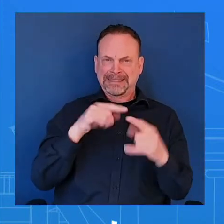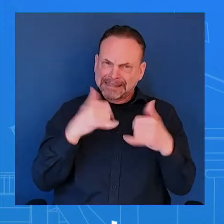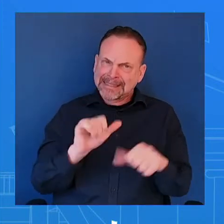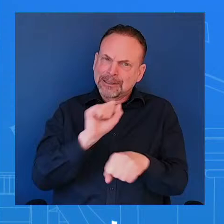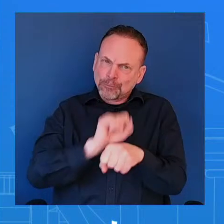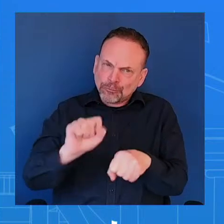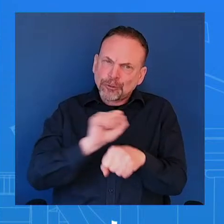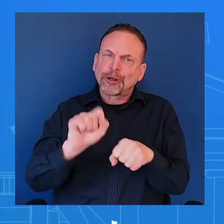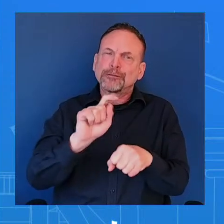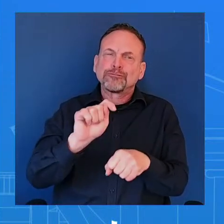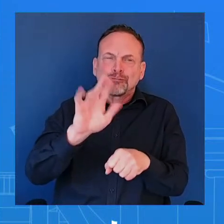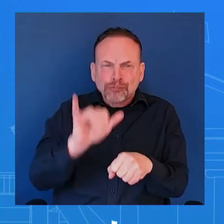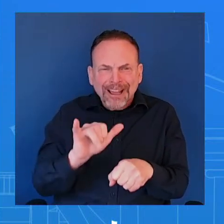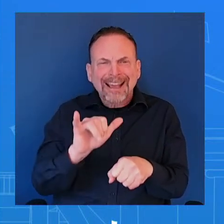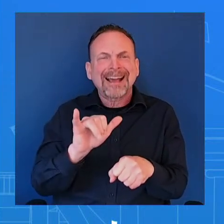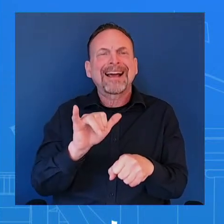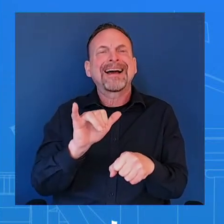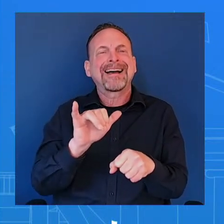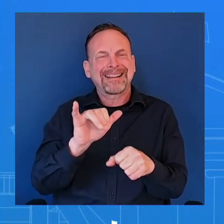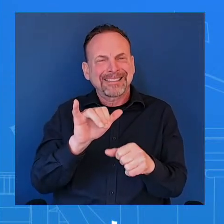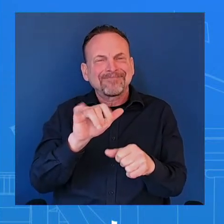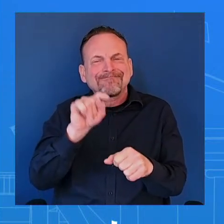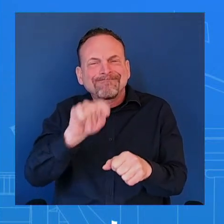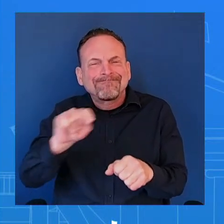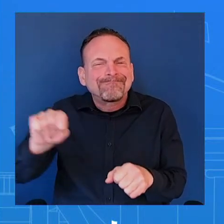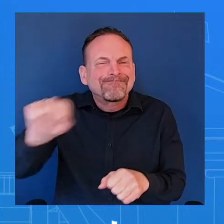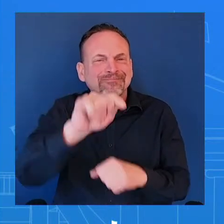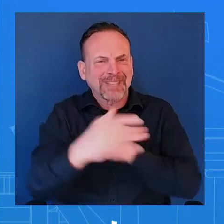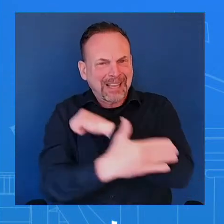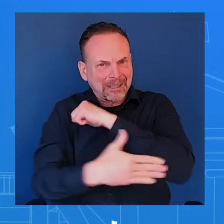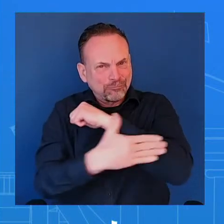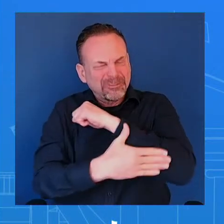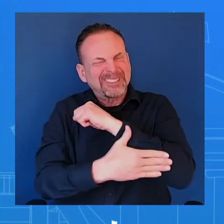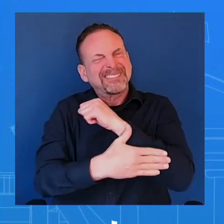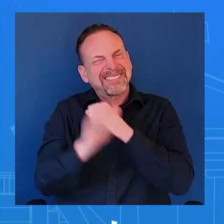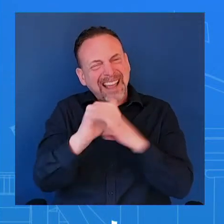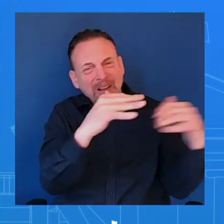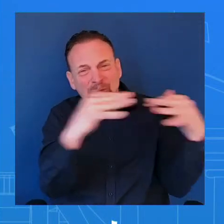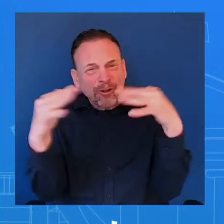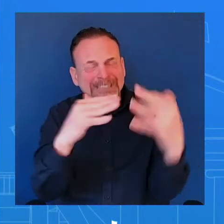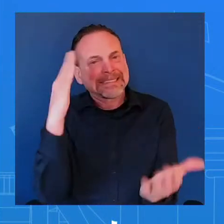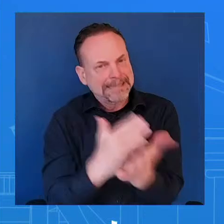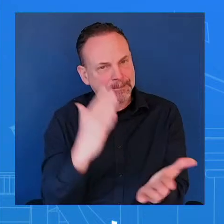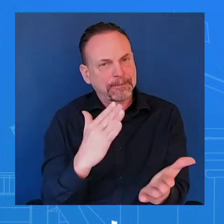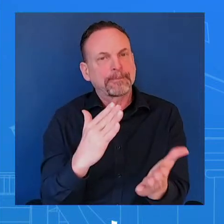that he mourns the loss of every innocent life in this conflict, Palestinian and Israeli.